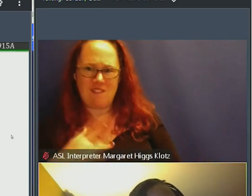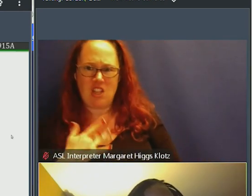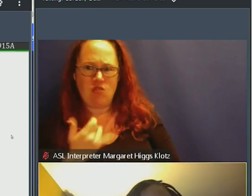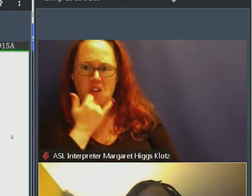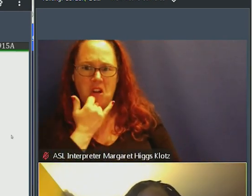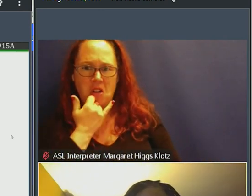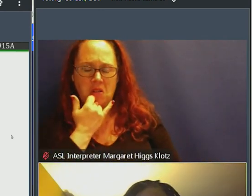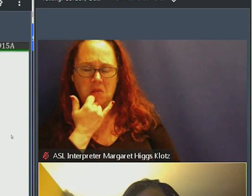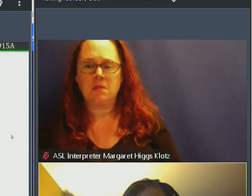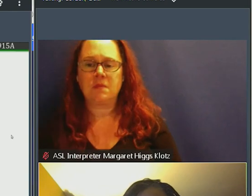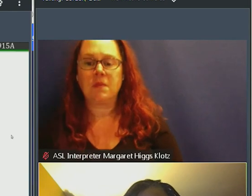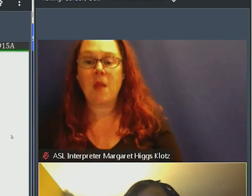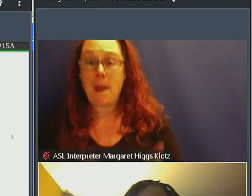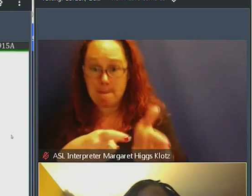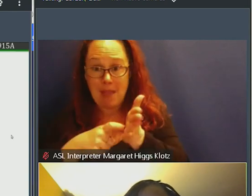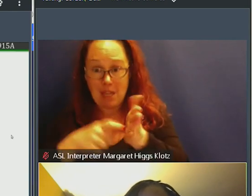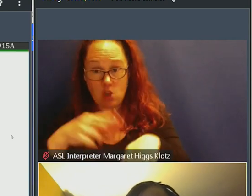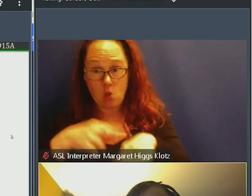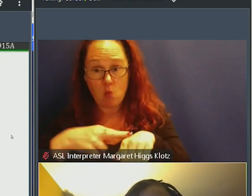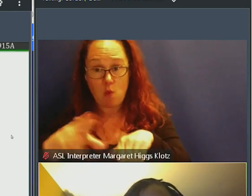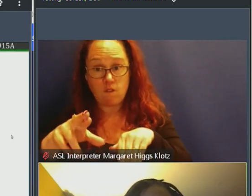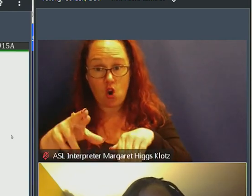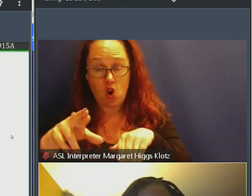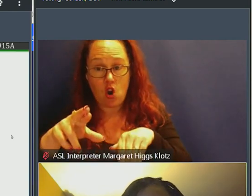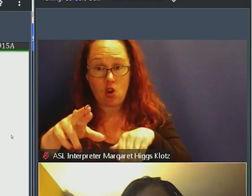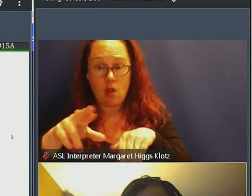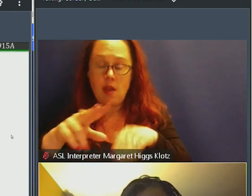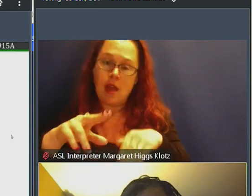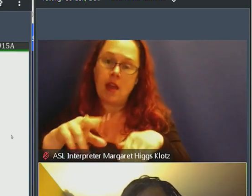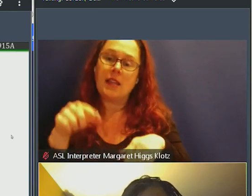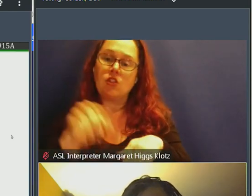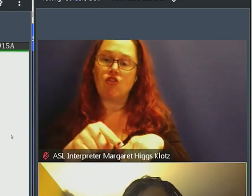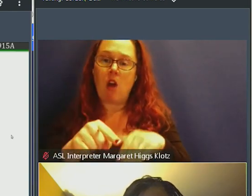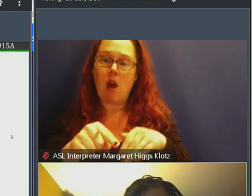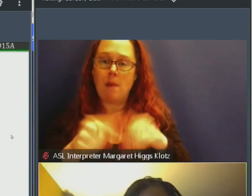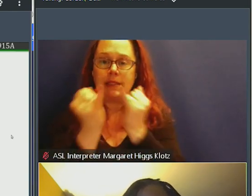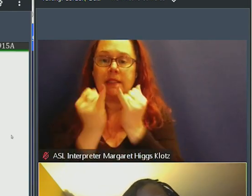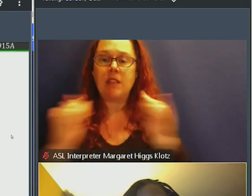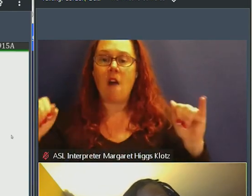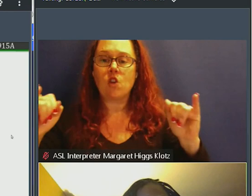Okay. Mandatory referral arises out of sovereign immunity. All right.